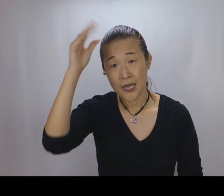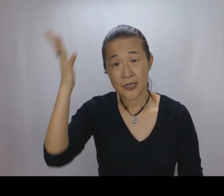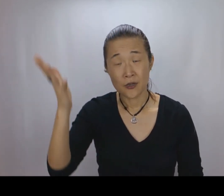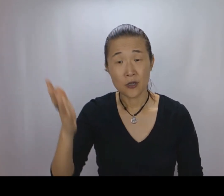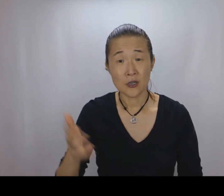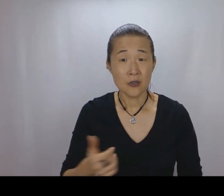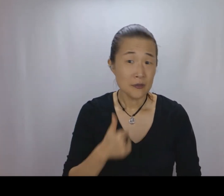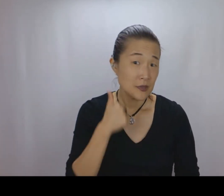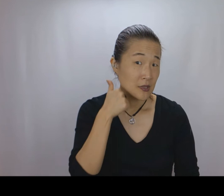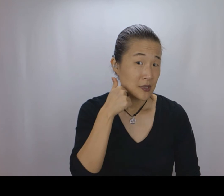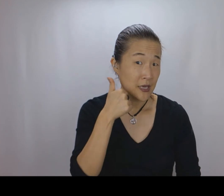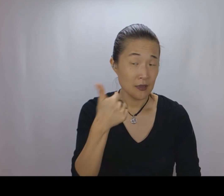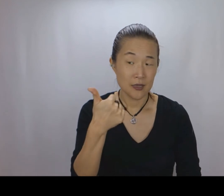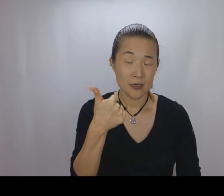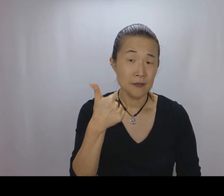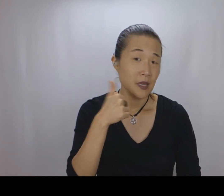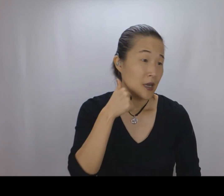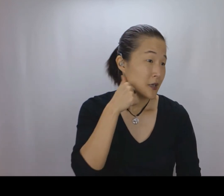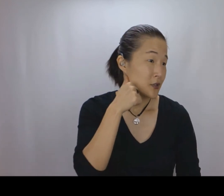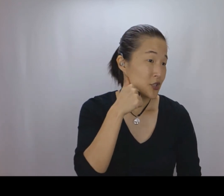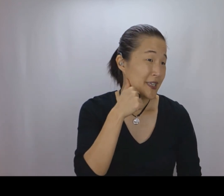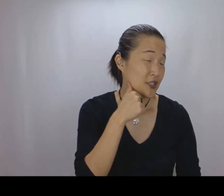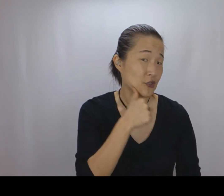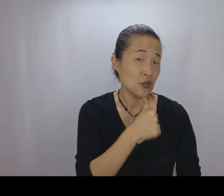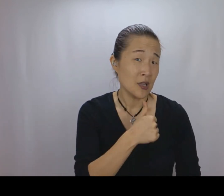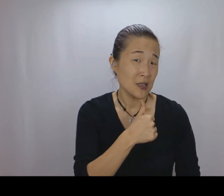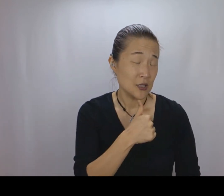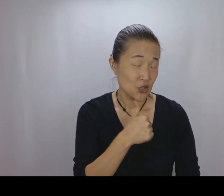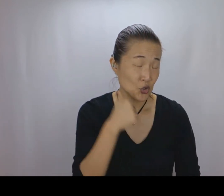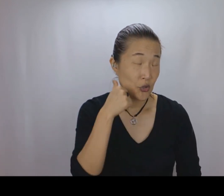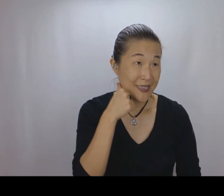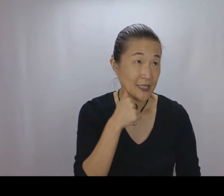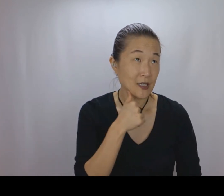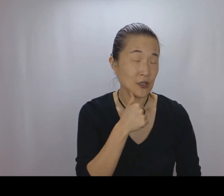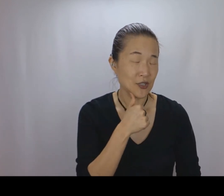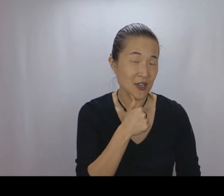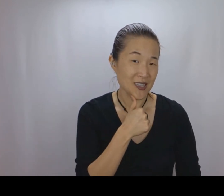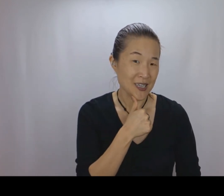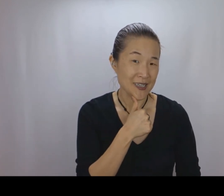And then girl, take the thumb and you trace, your jaw...trace your jawline.